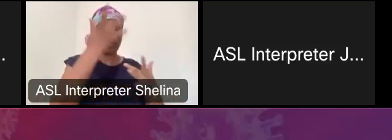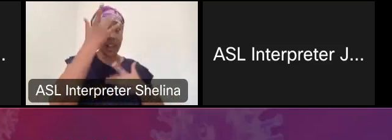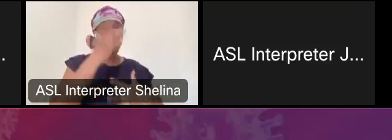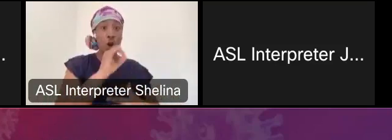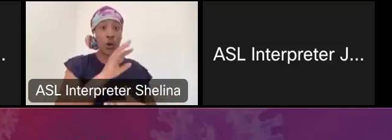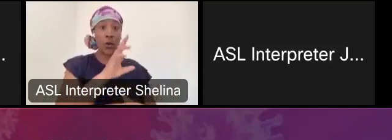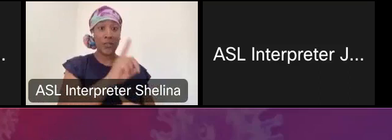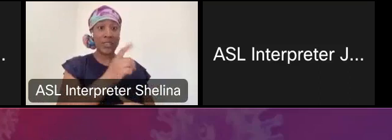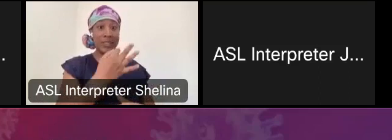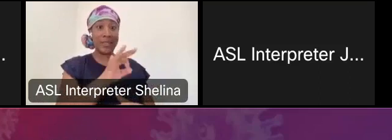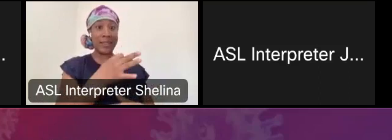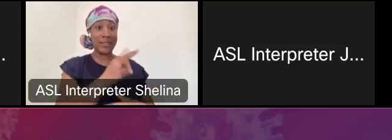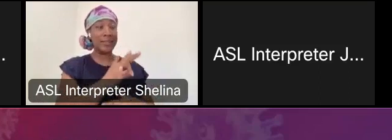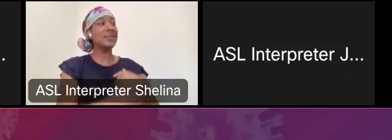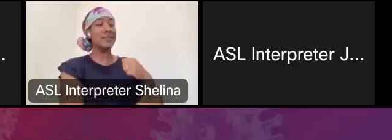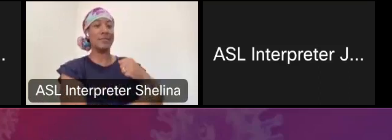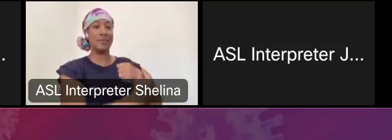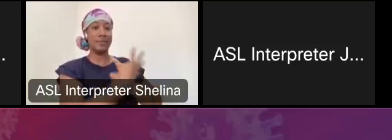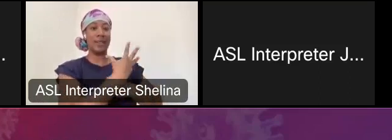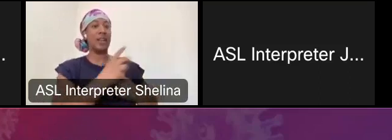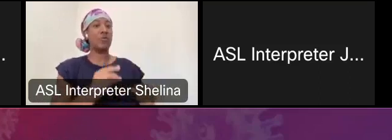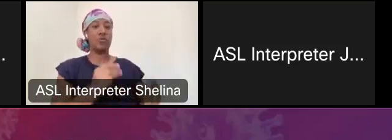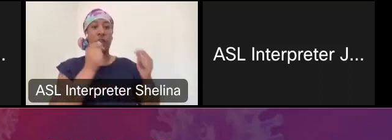It is prepared to defend the body right away. And there is no delay.